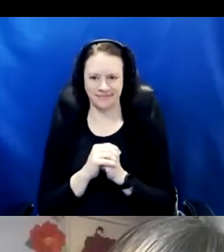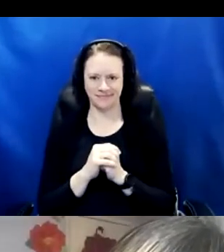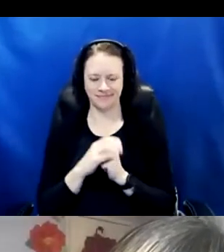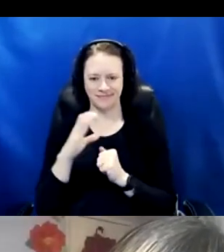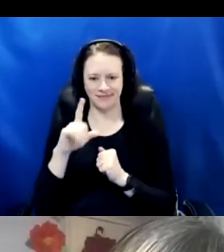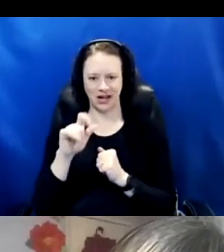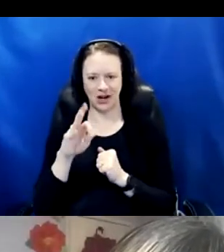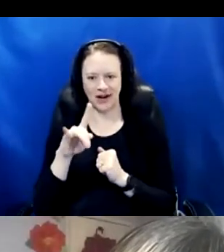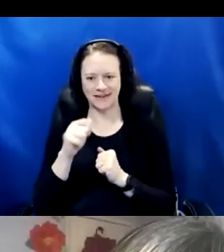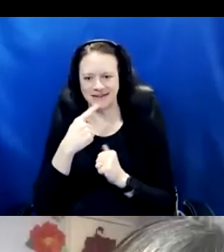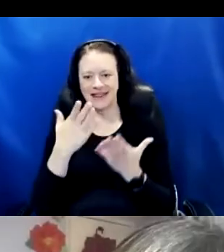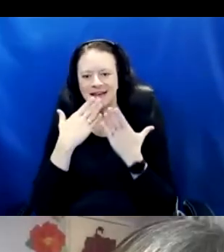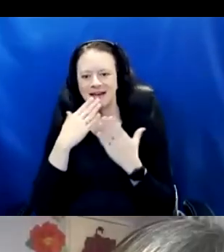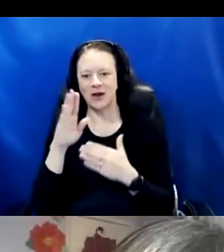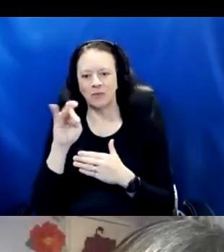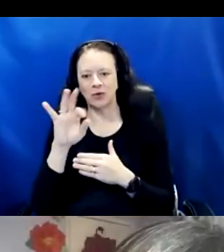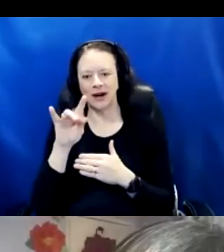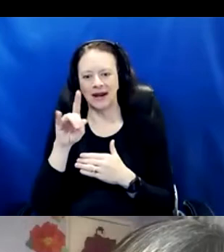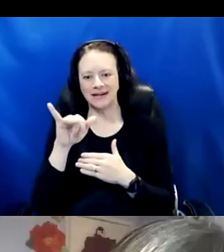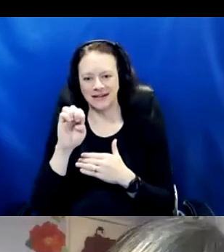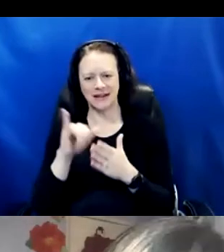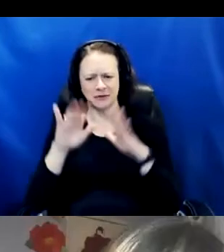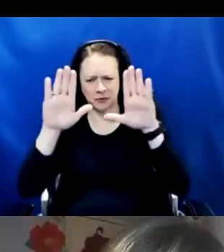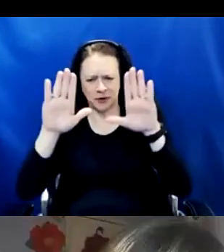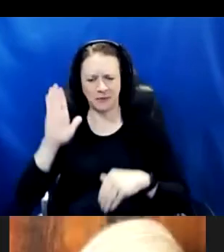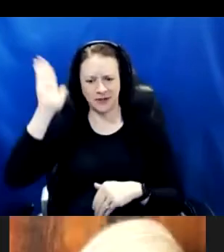Thank you, Brandie. That was a wonderful presentation. I'm now going to turn it over